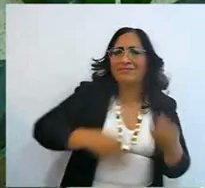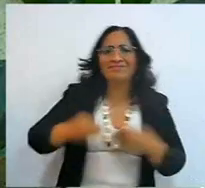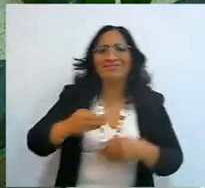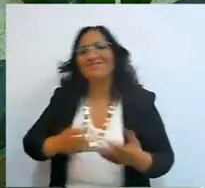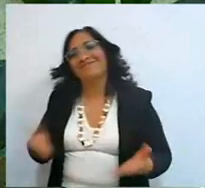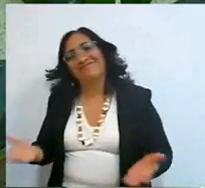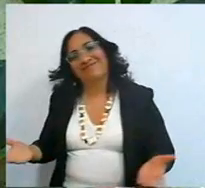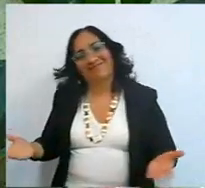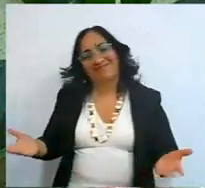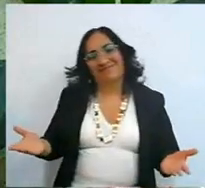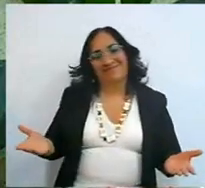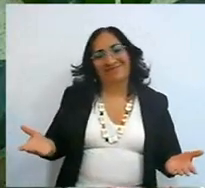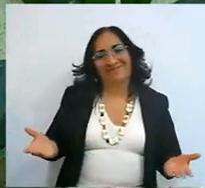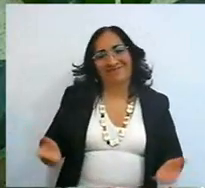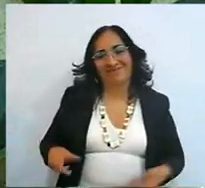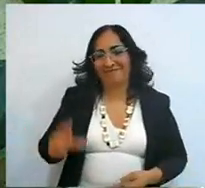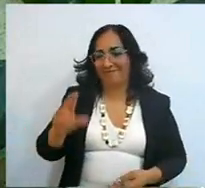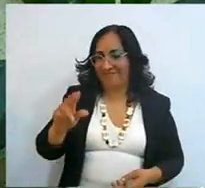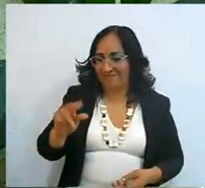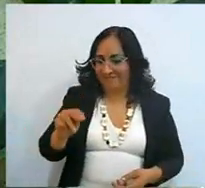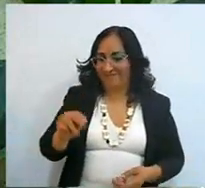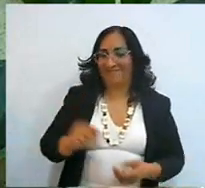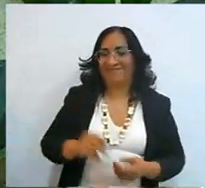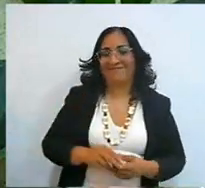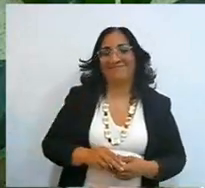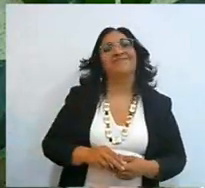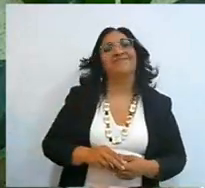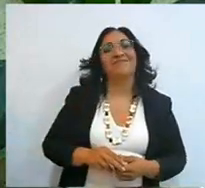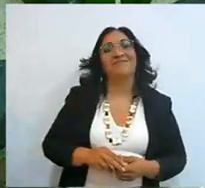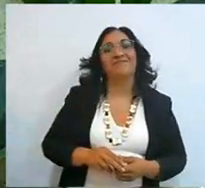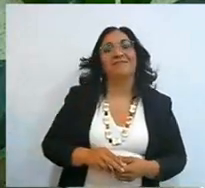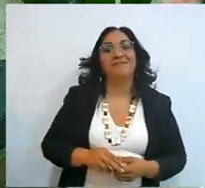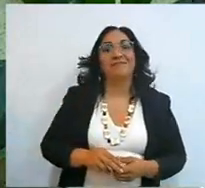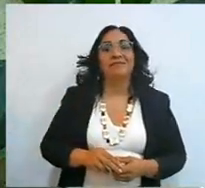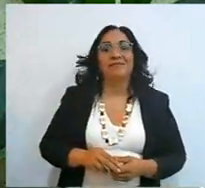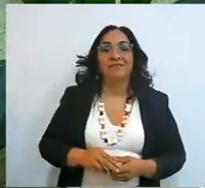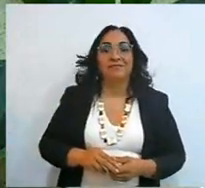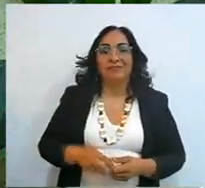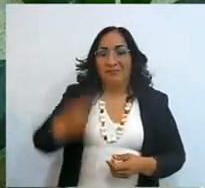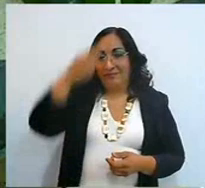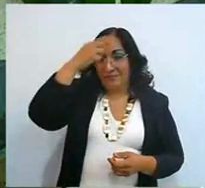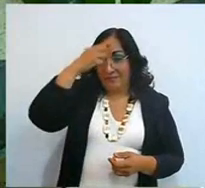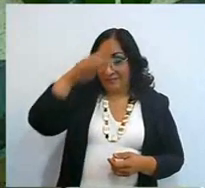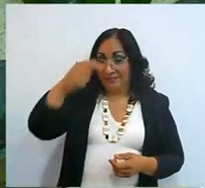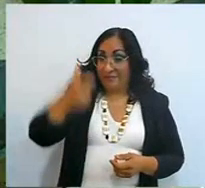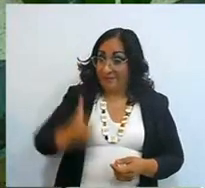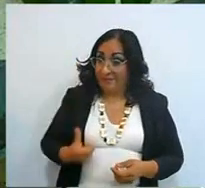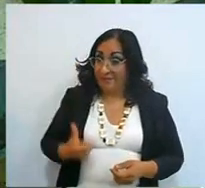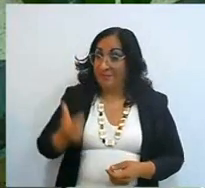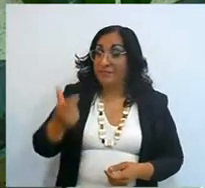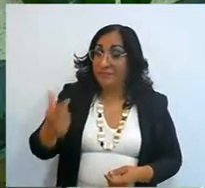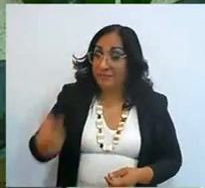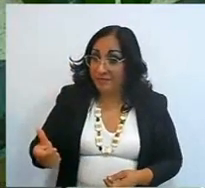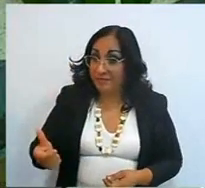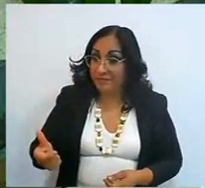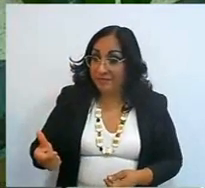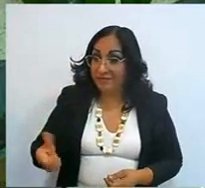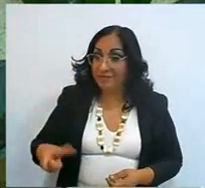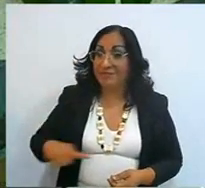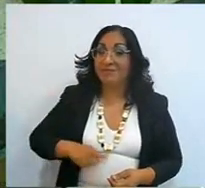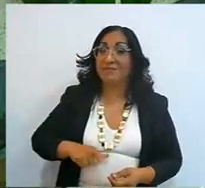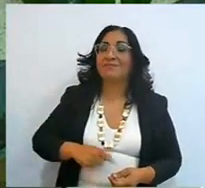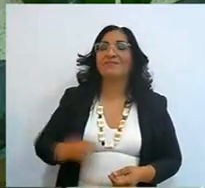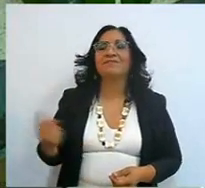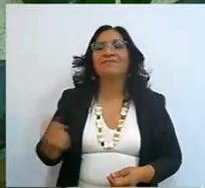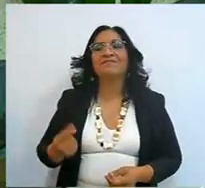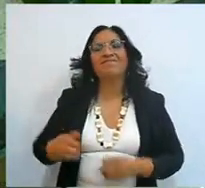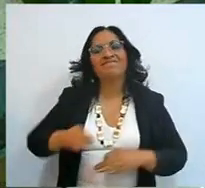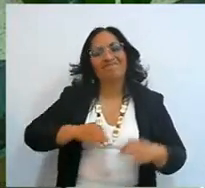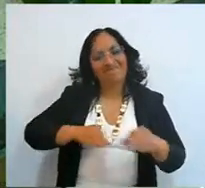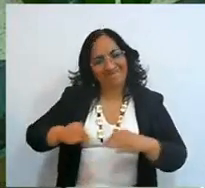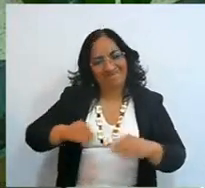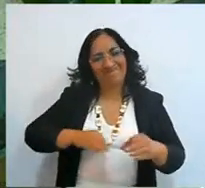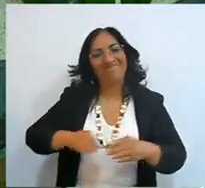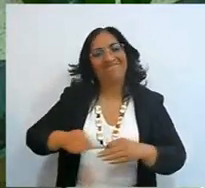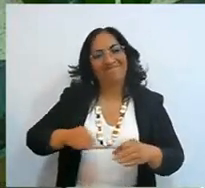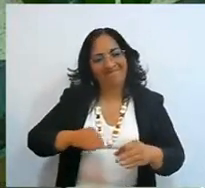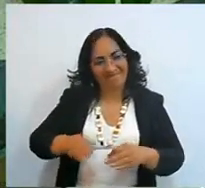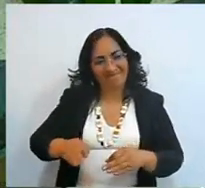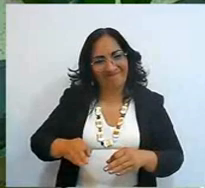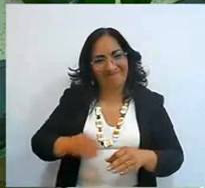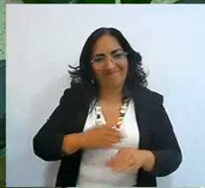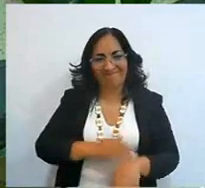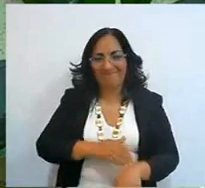not my king, not my queen, to prosper you have to work, you have to dedicate yourself, you have to apply yourself,